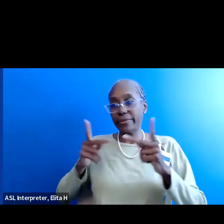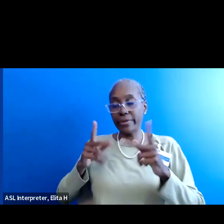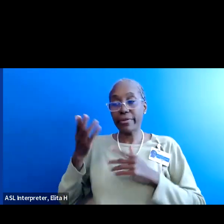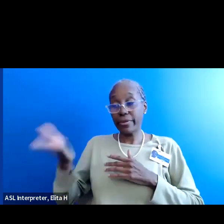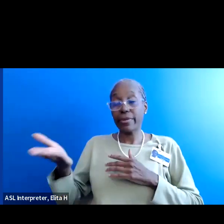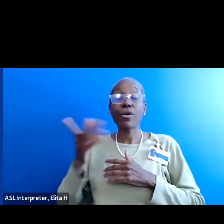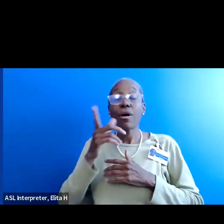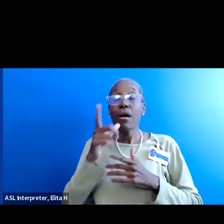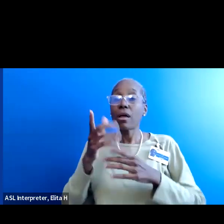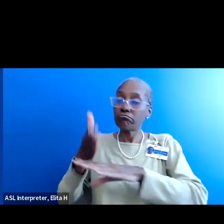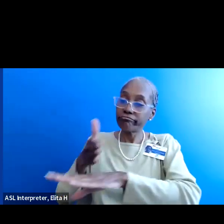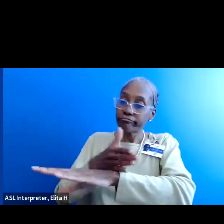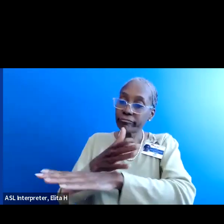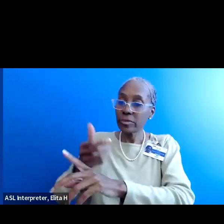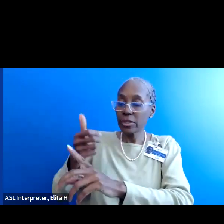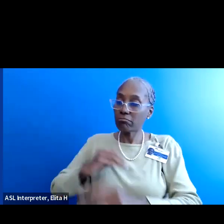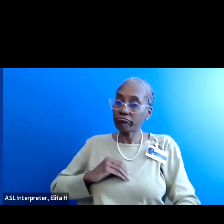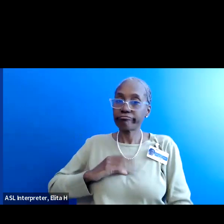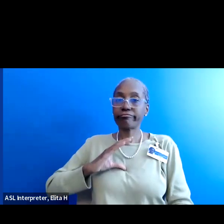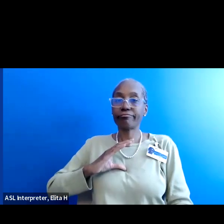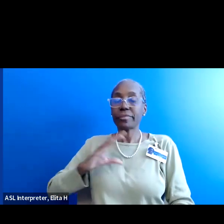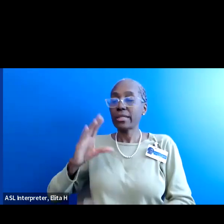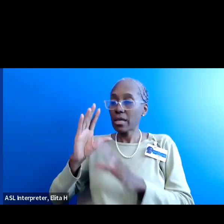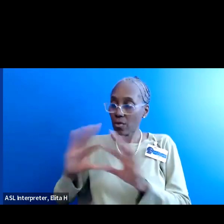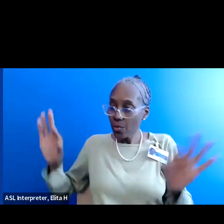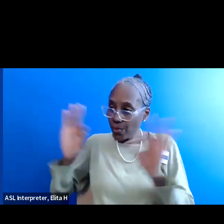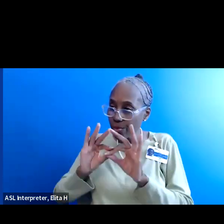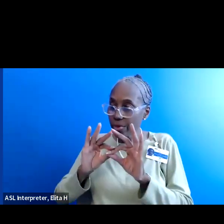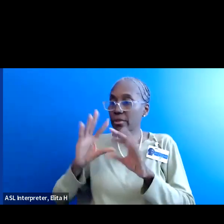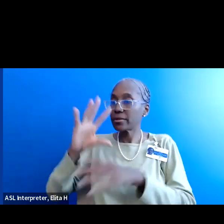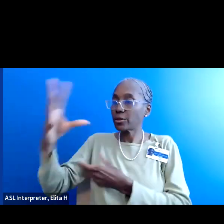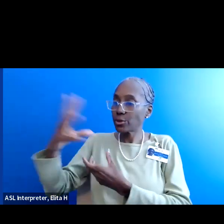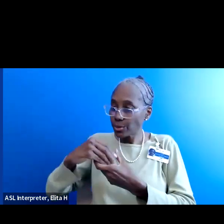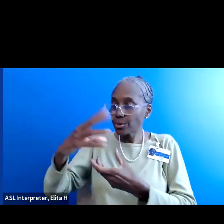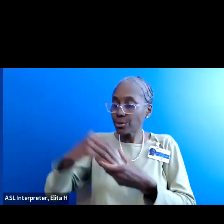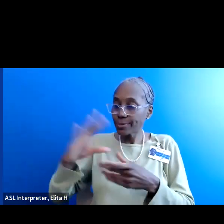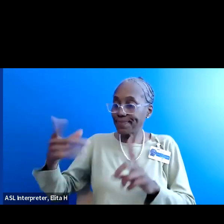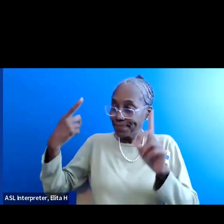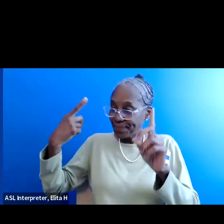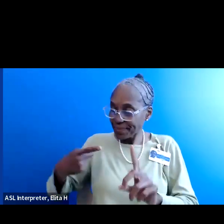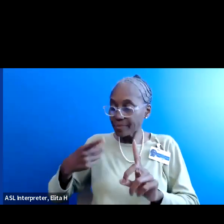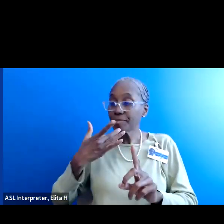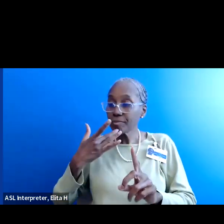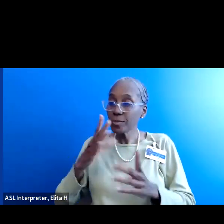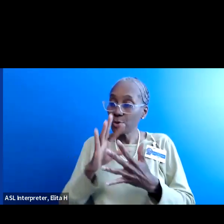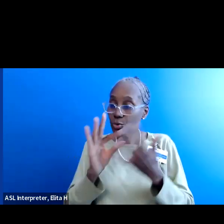enhancing their self-esteem and self-worth and include the residents goals, preferences, and choices in their care.